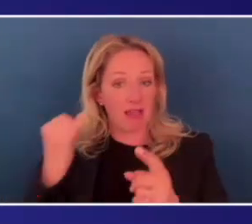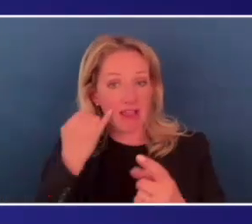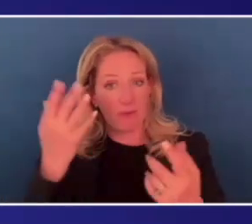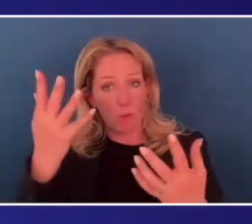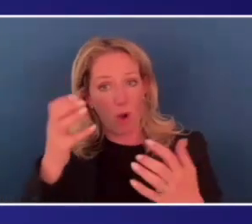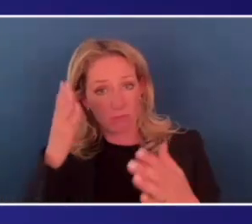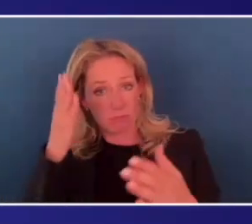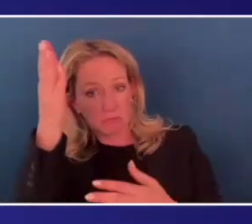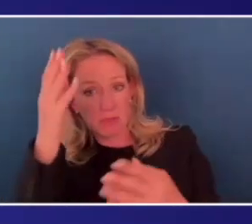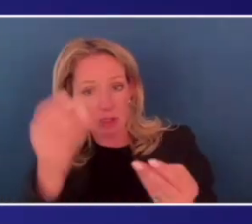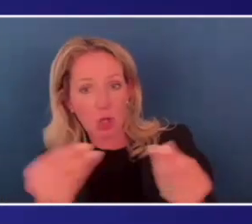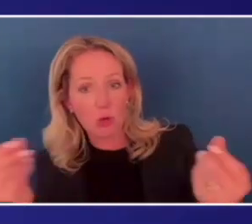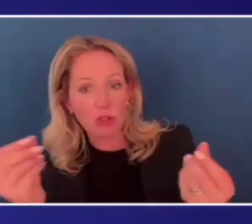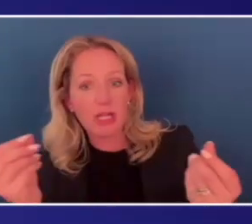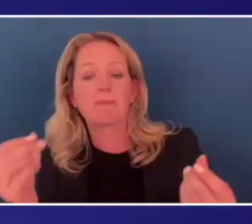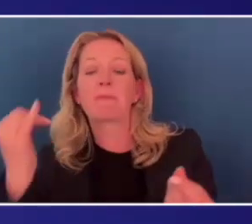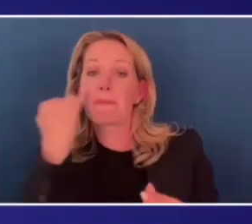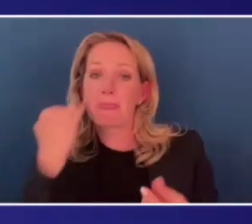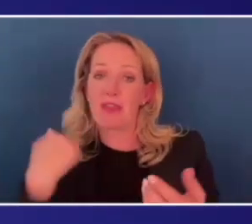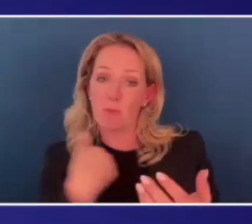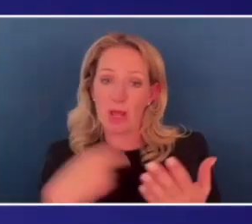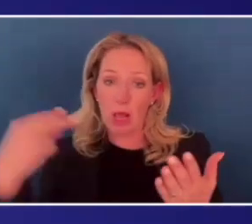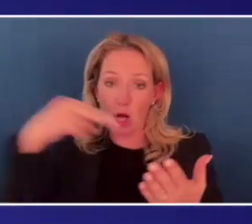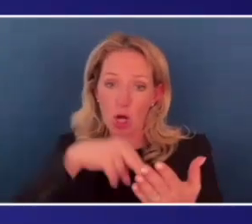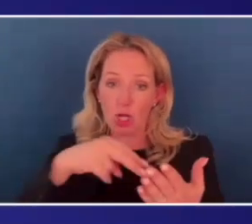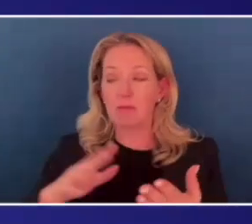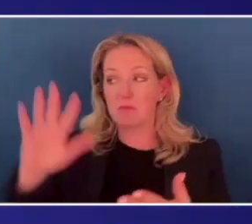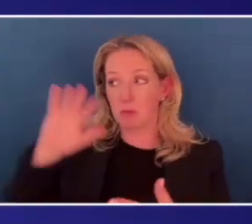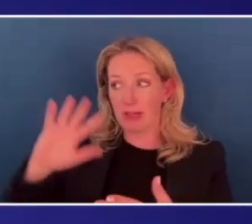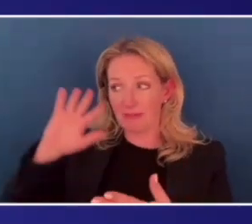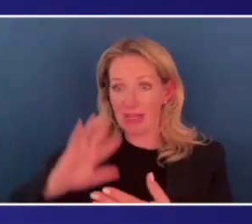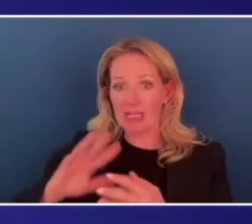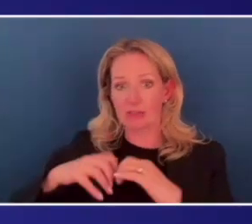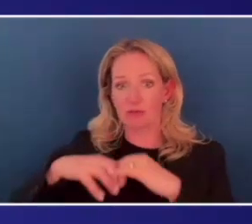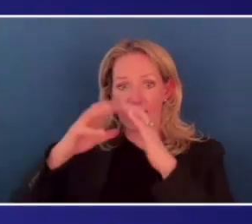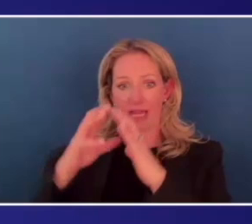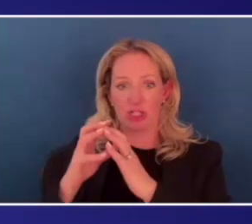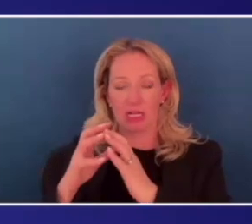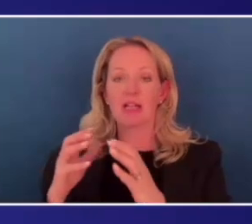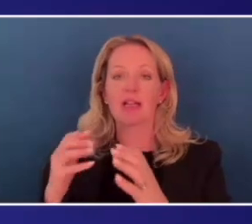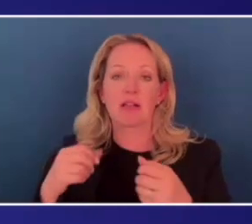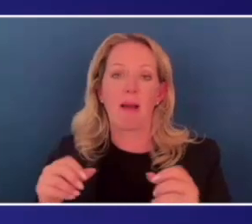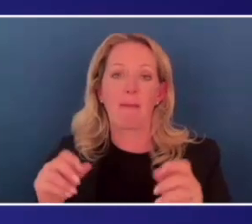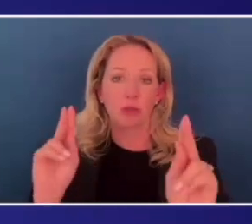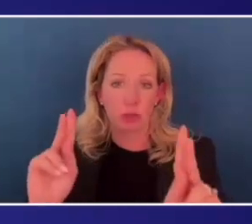I feel like if we look at what was previously created. You could, there's an opportunity here to.